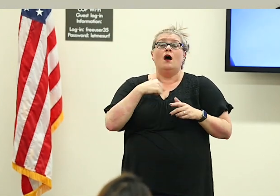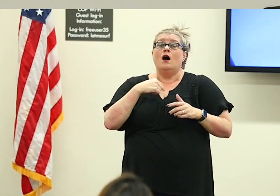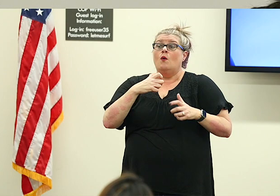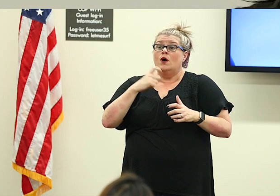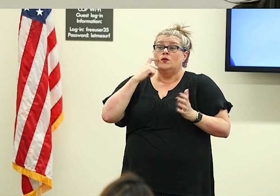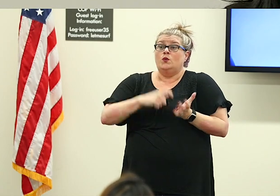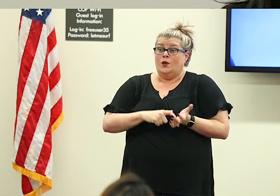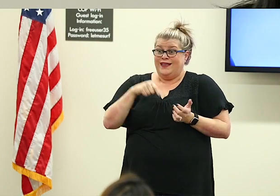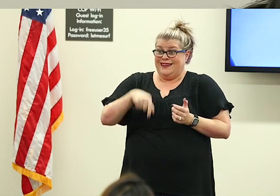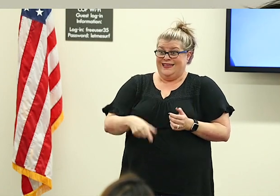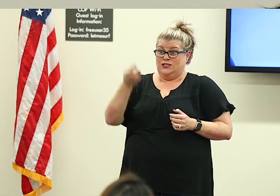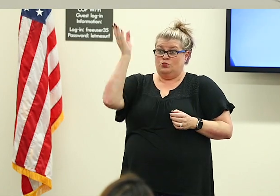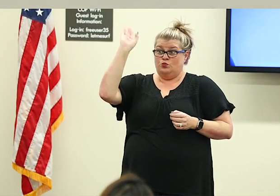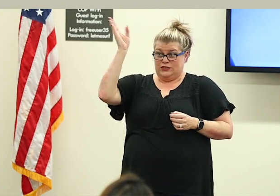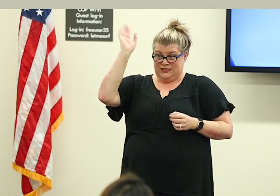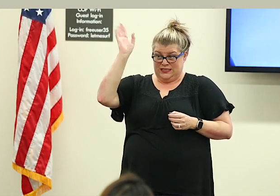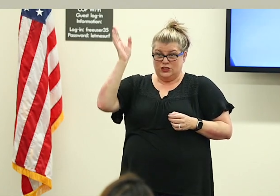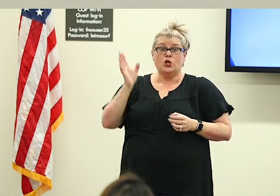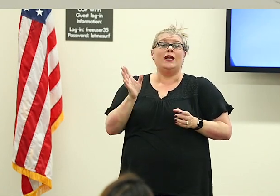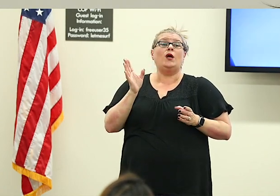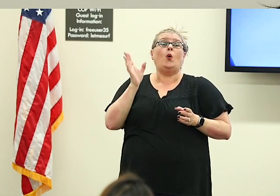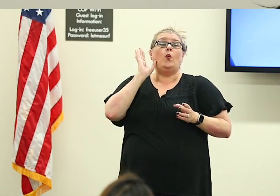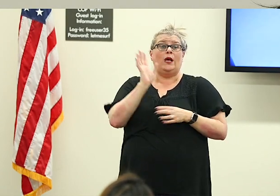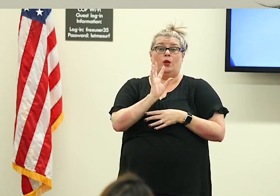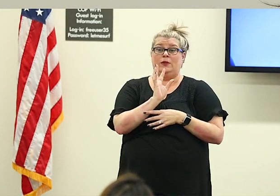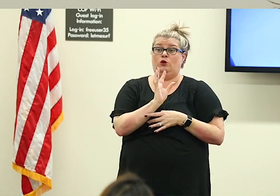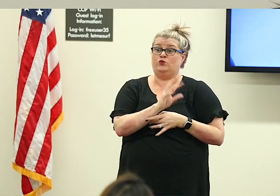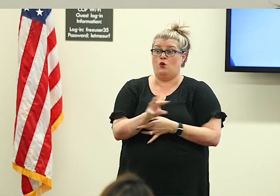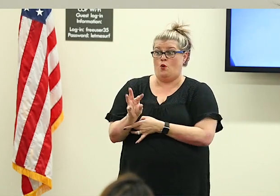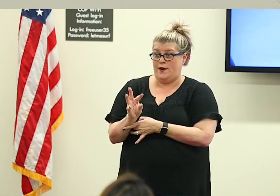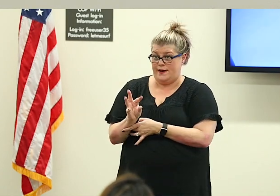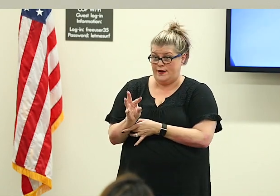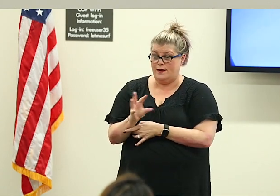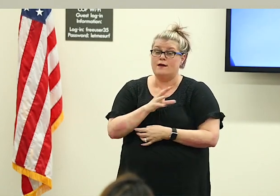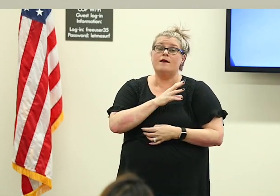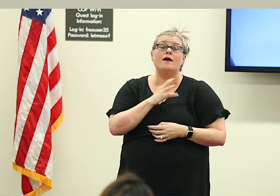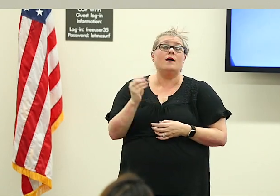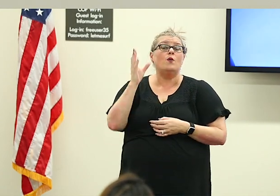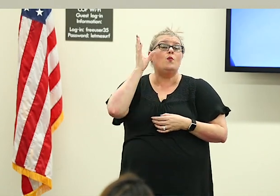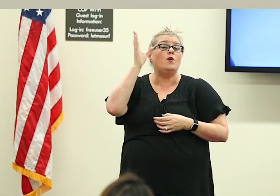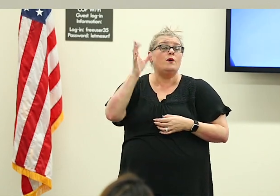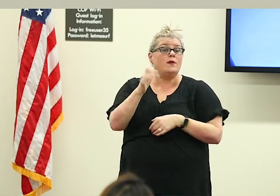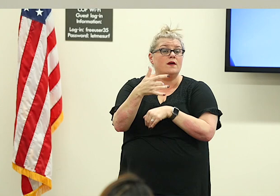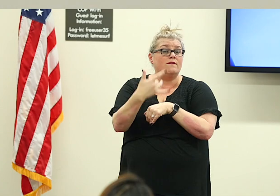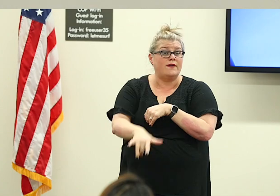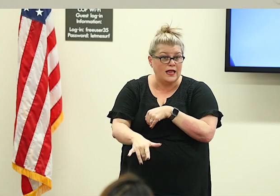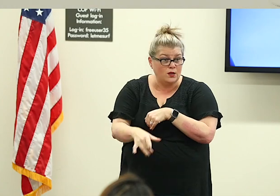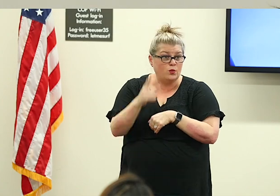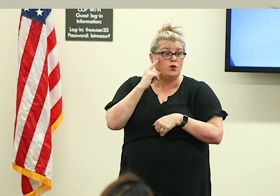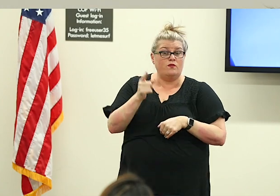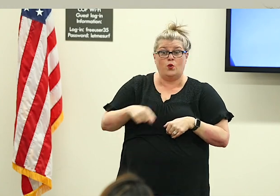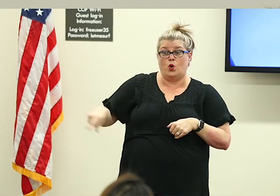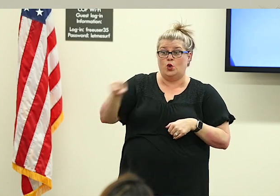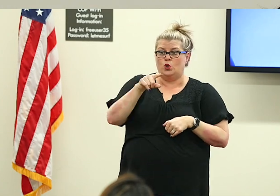this presentation will be recorded. And it will be available for you to access,